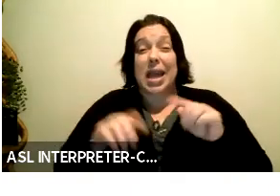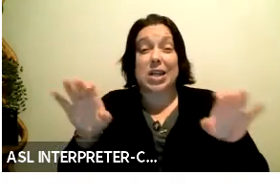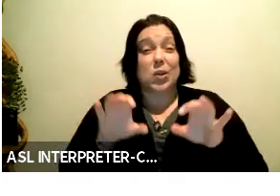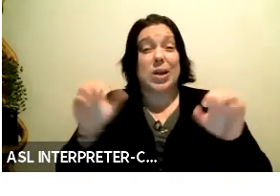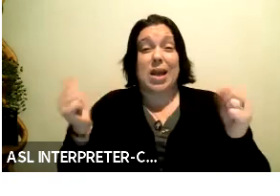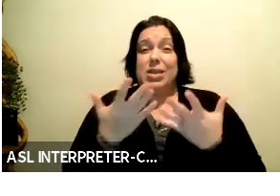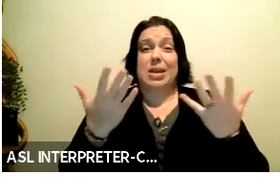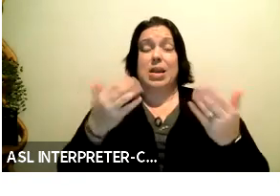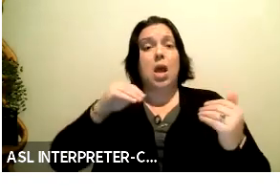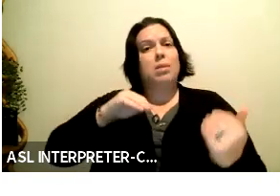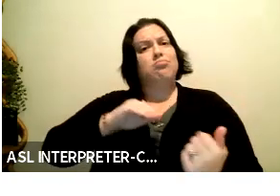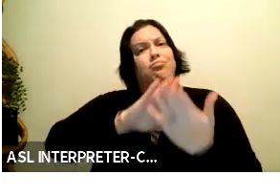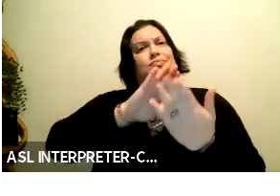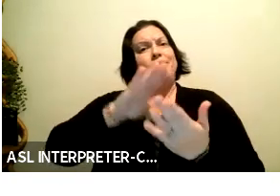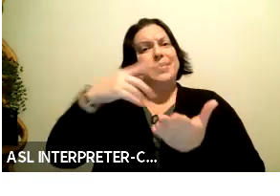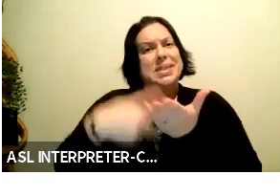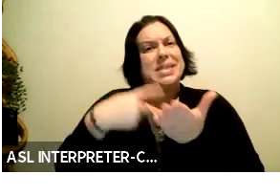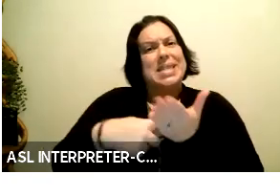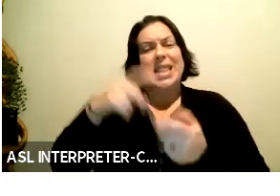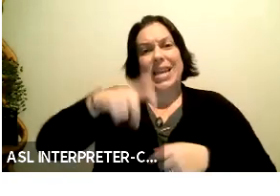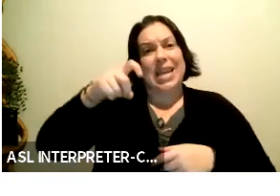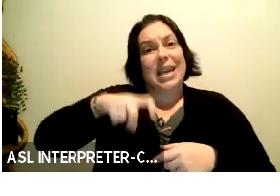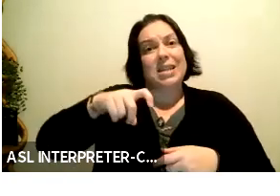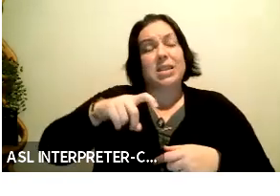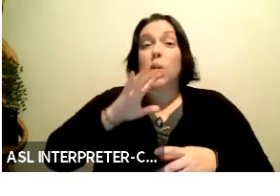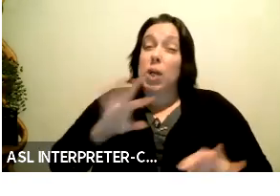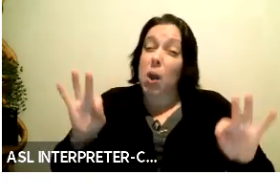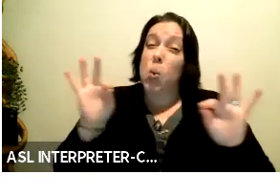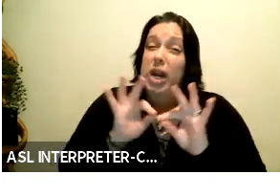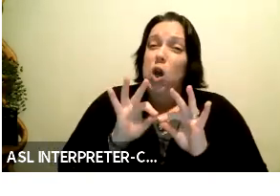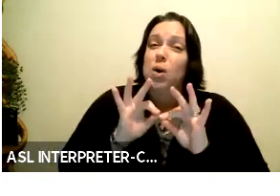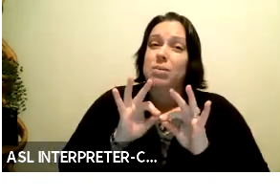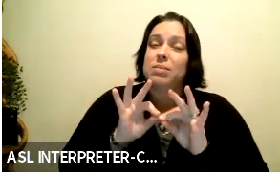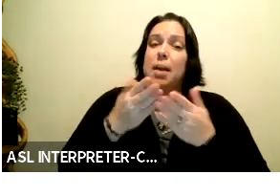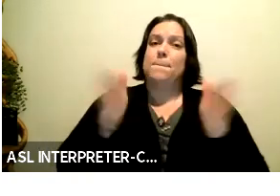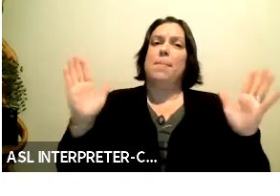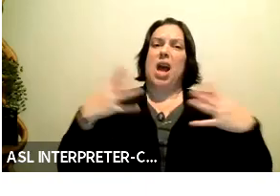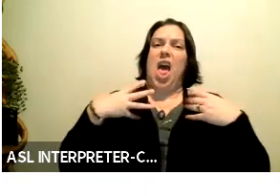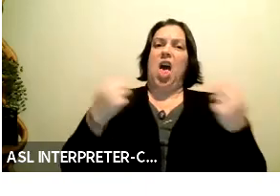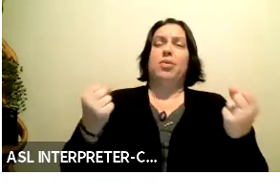are critical to the success of the public health response and public health was in such high demand